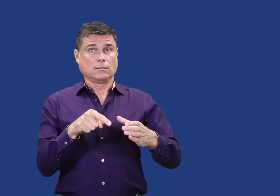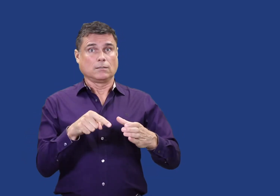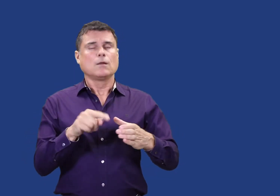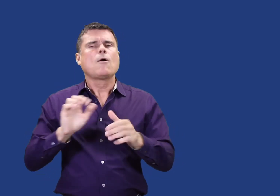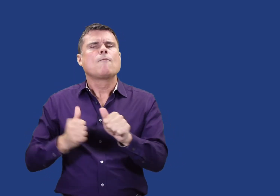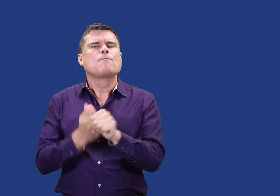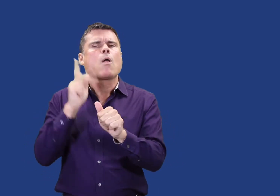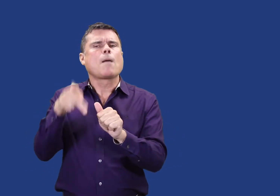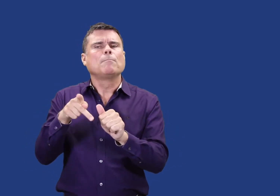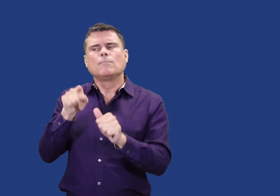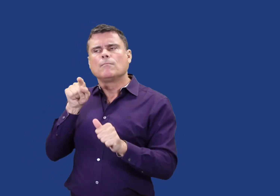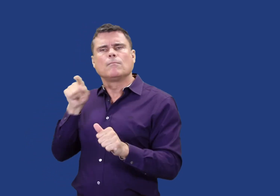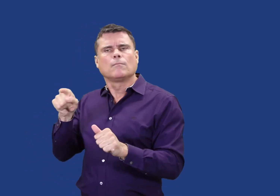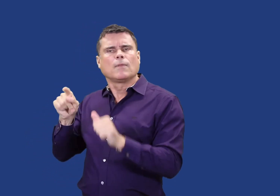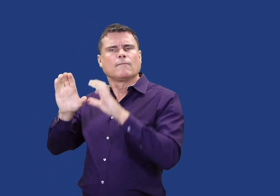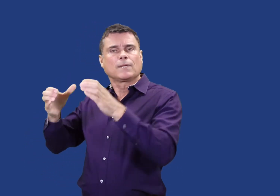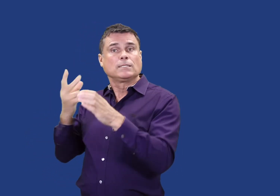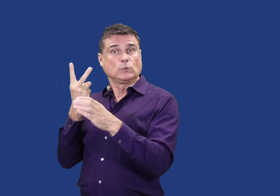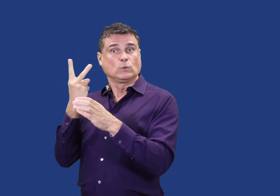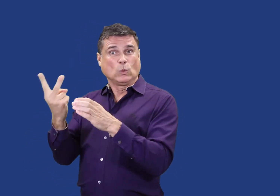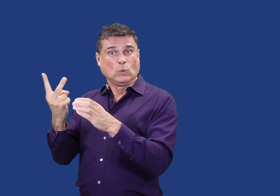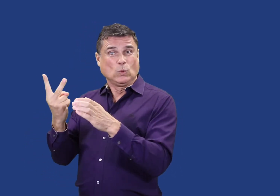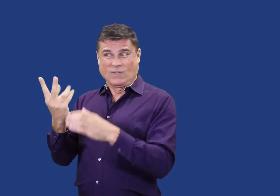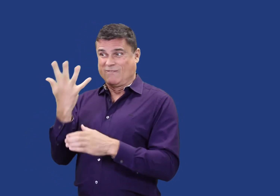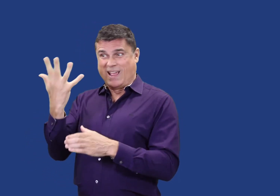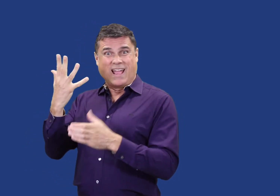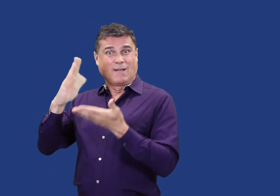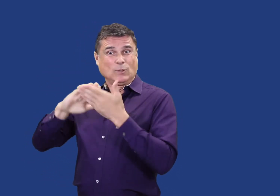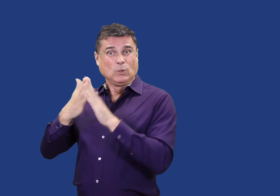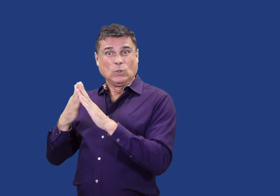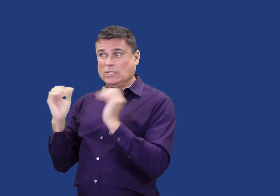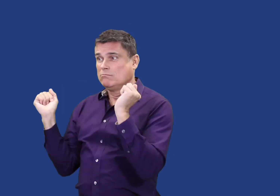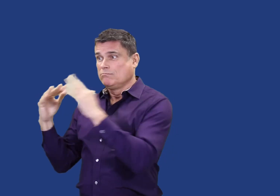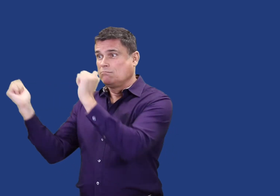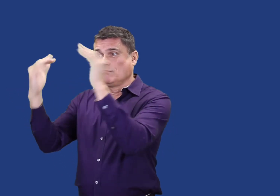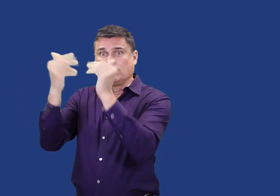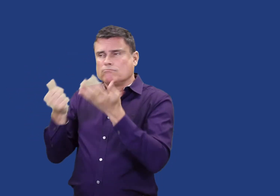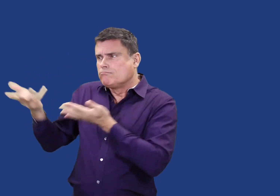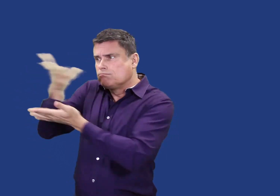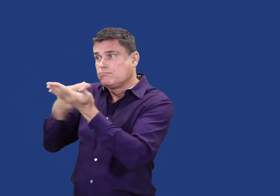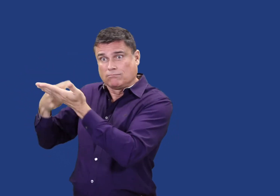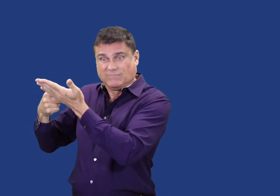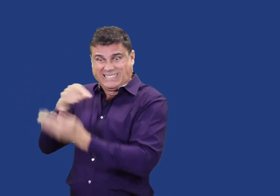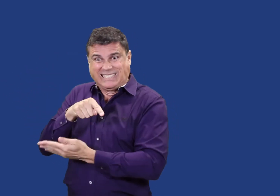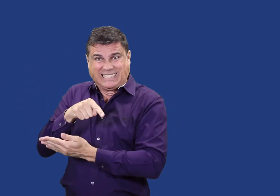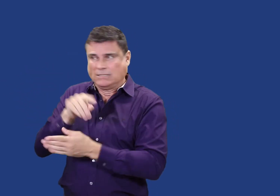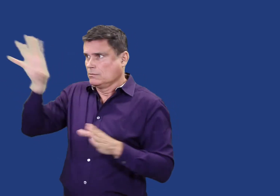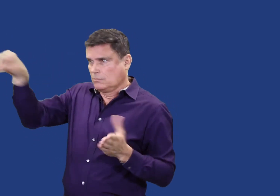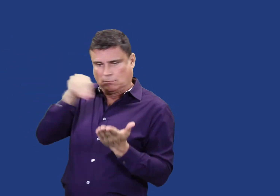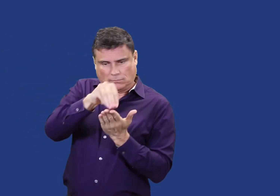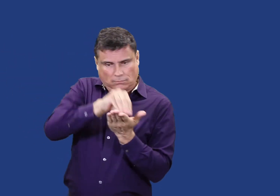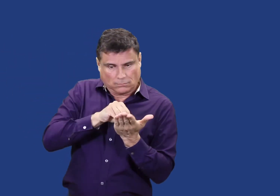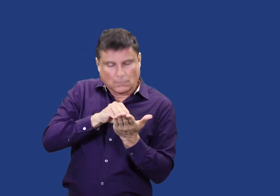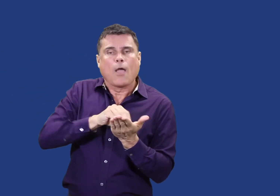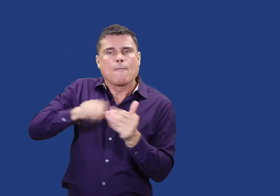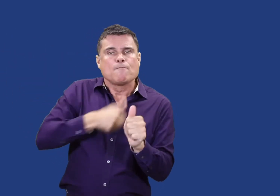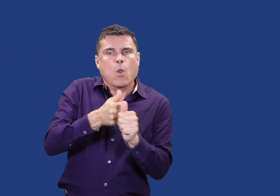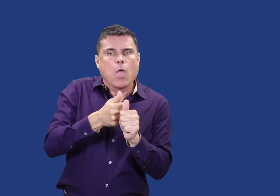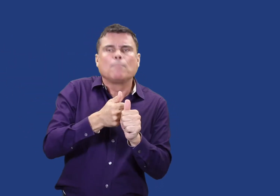A FOLLOW-UP WORKSHOP TO REPORT ON THE INPUT RECEIVED IN PHASE II